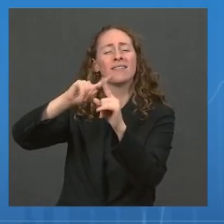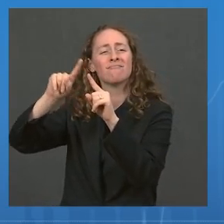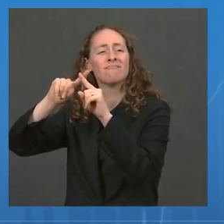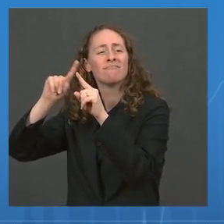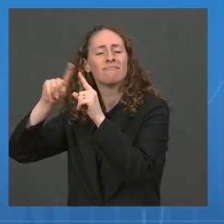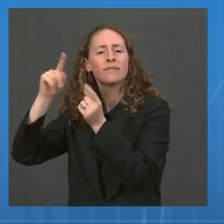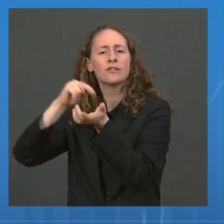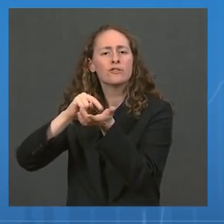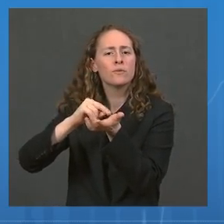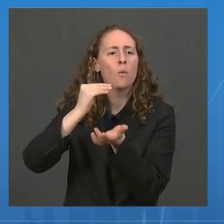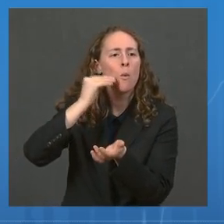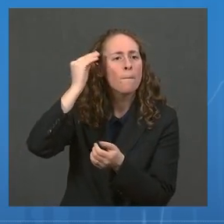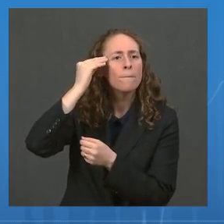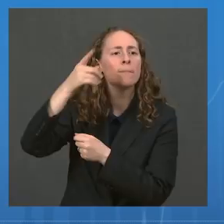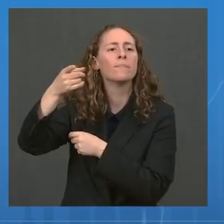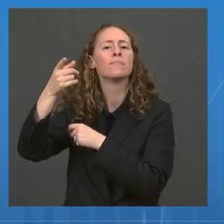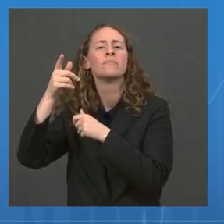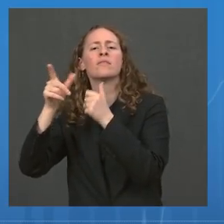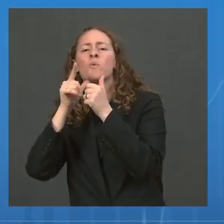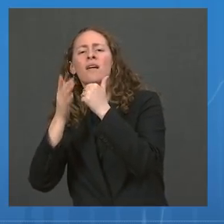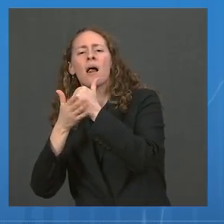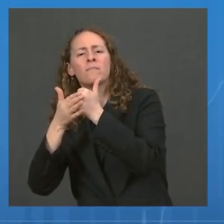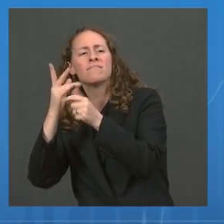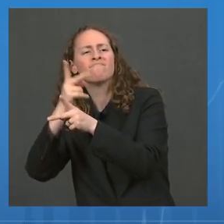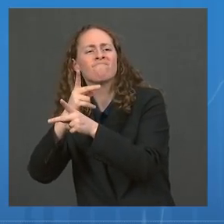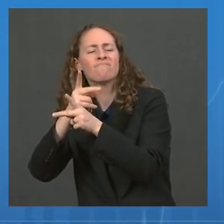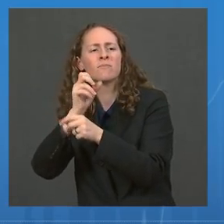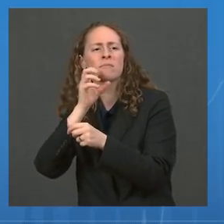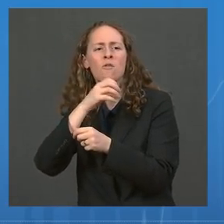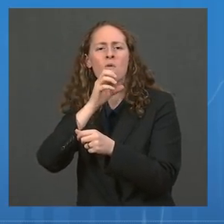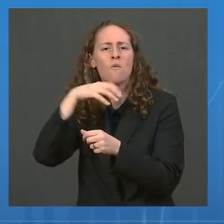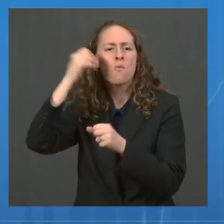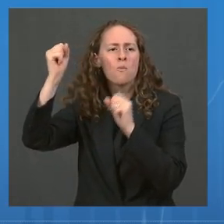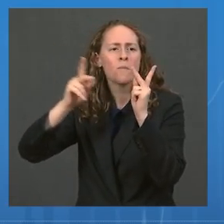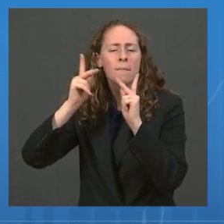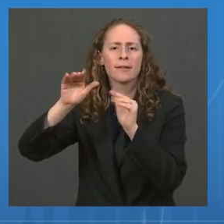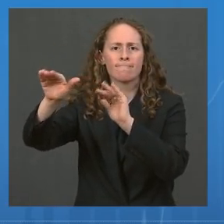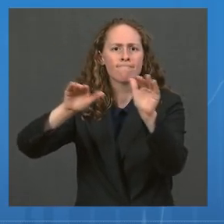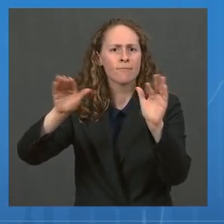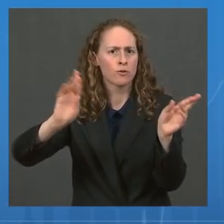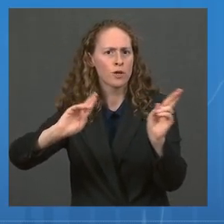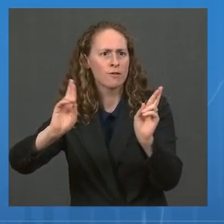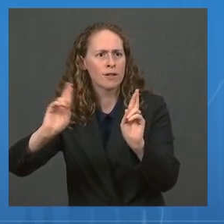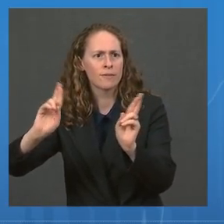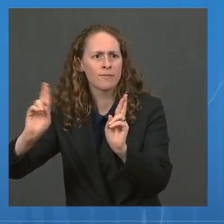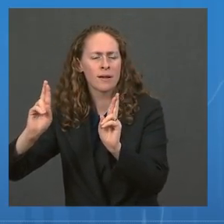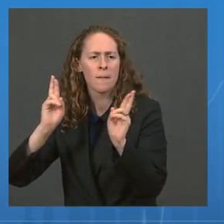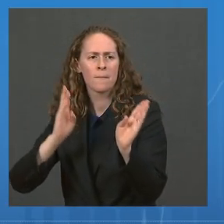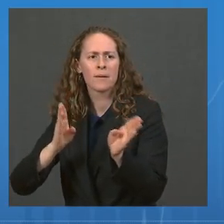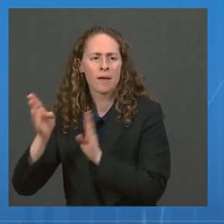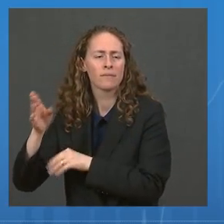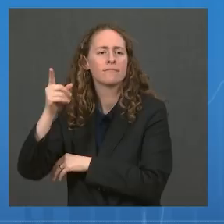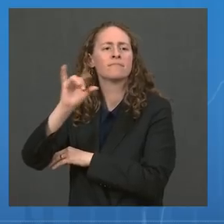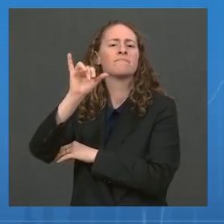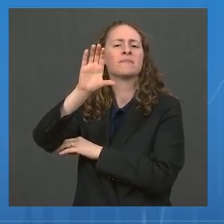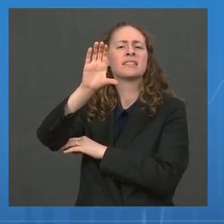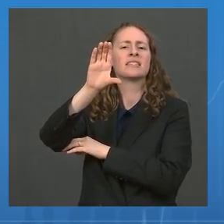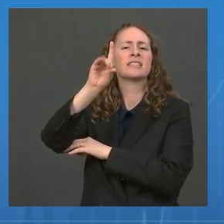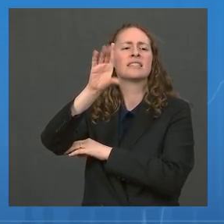and other high-risk settings to ensure that they are ready. And CDC worked with states, Tribes, and territories to connect vaccination